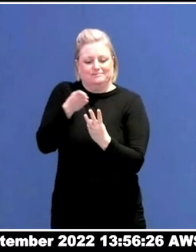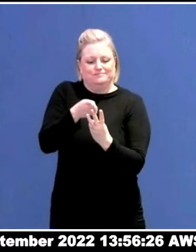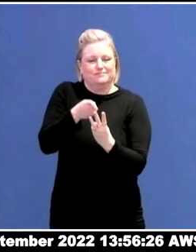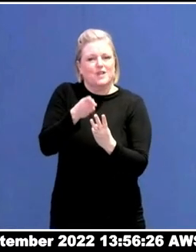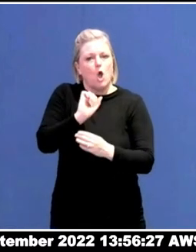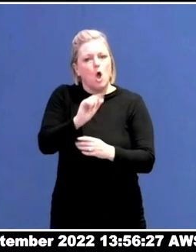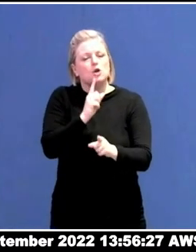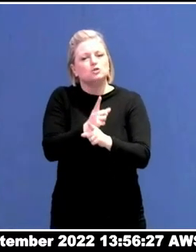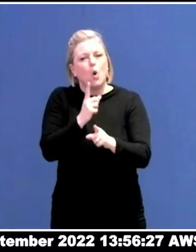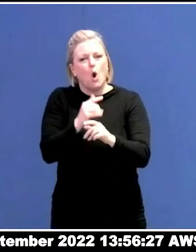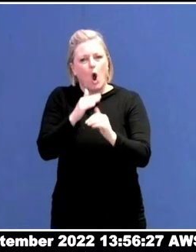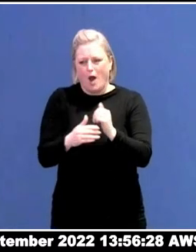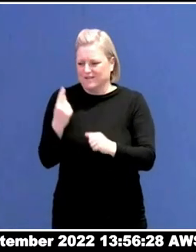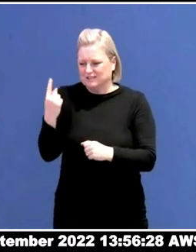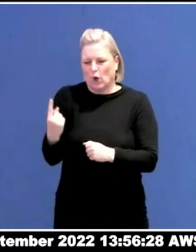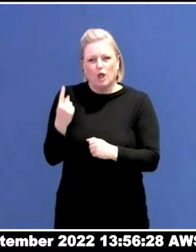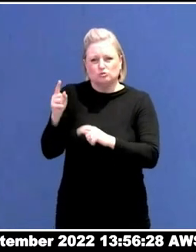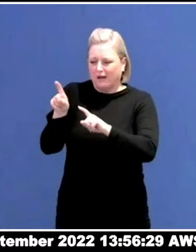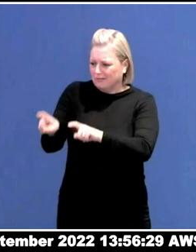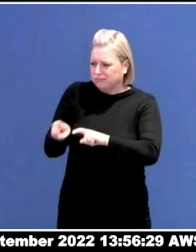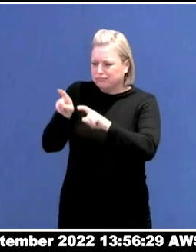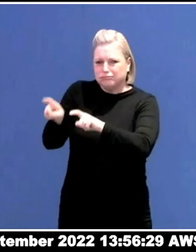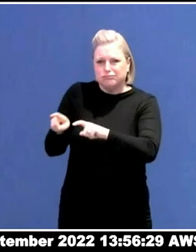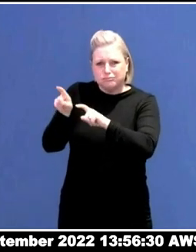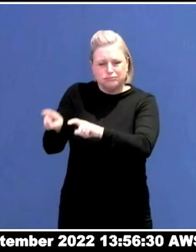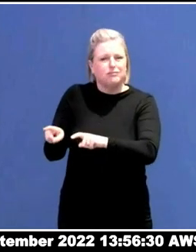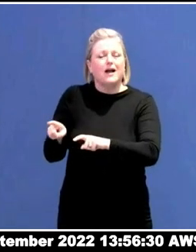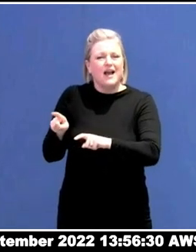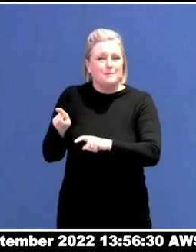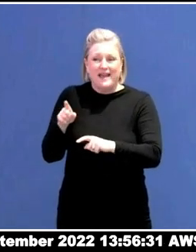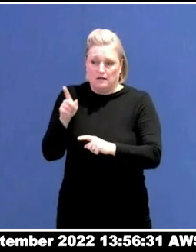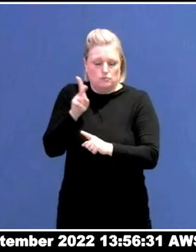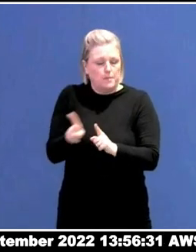People can't complain in prison. If they do complain, they get punished by guards.